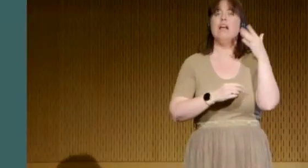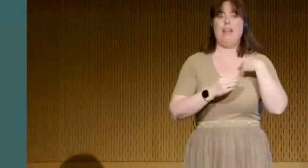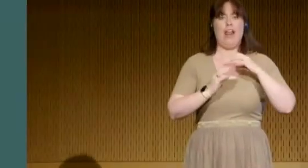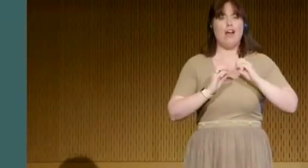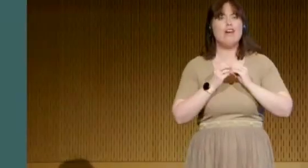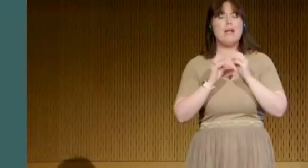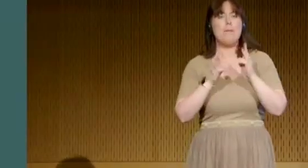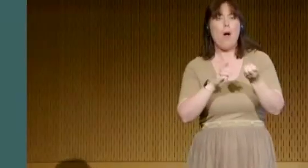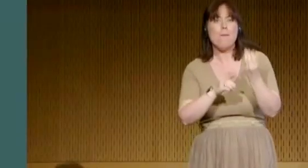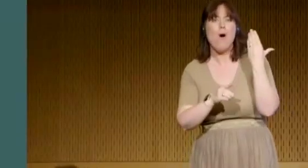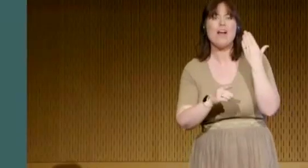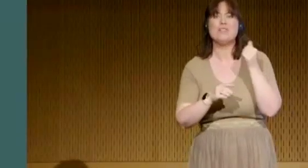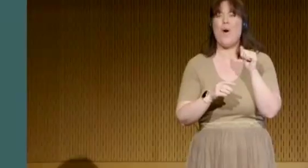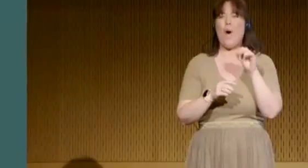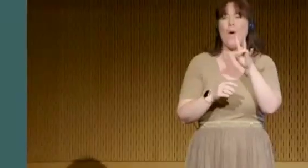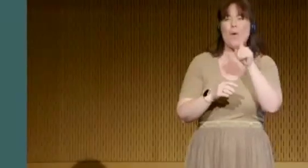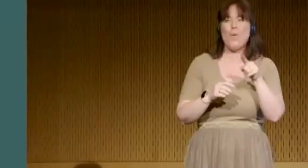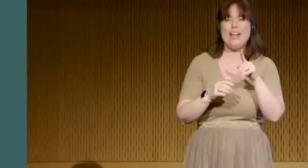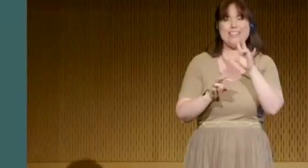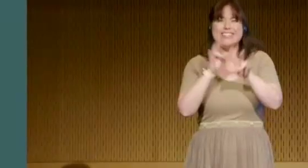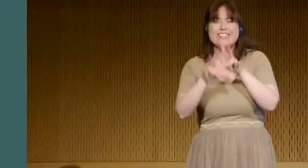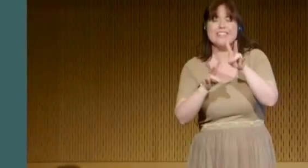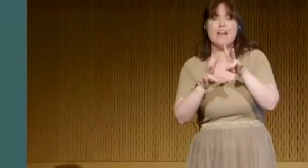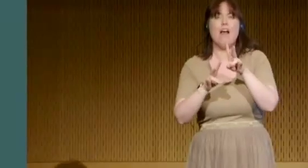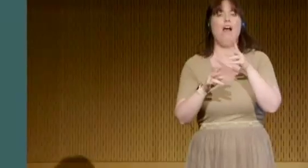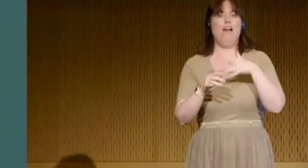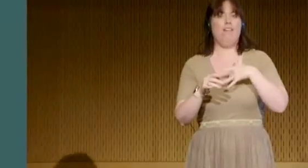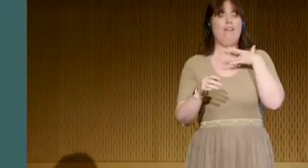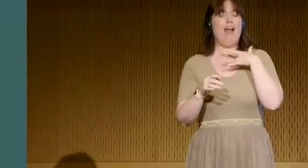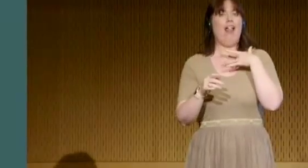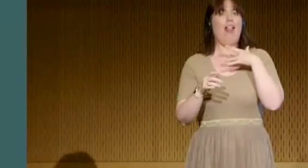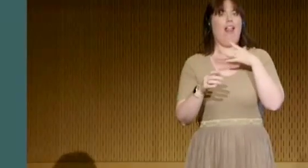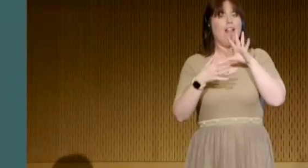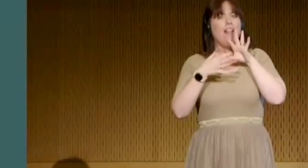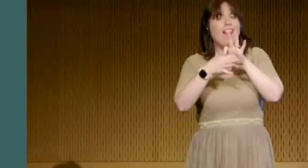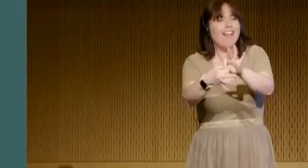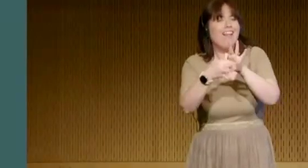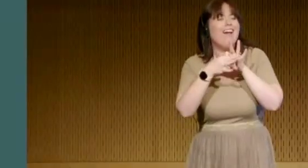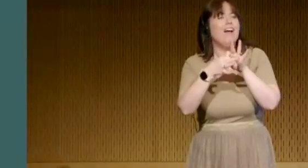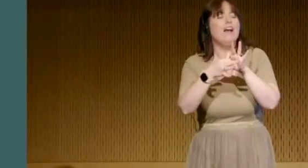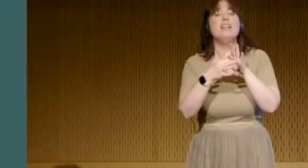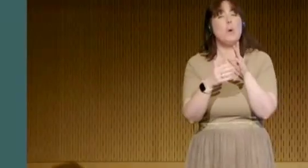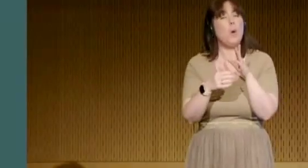quizzes that would resonate more with students. And it was it took a little bit of time in terms